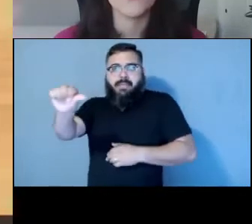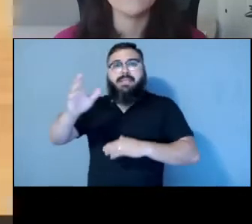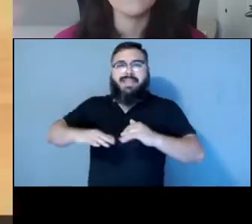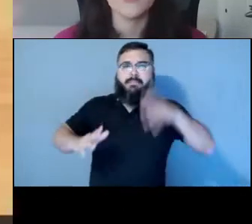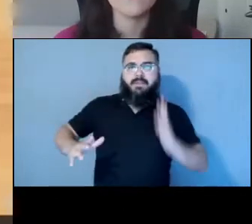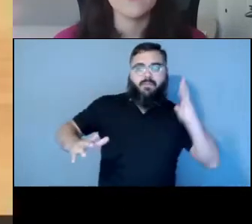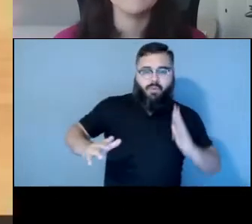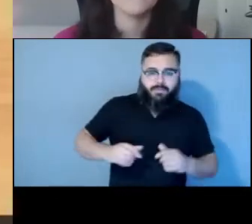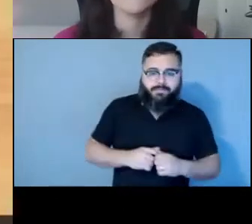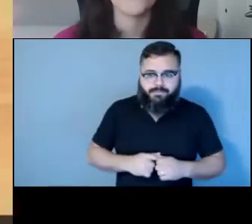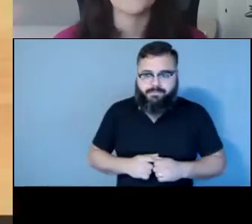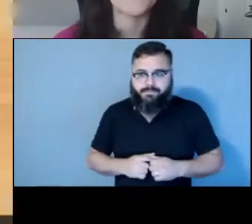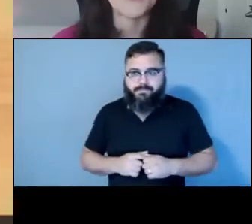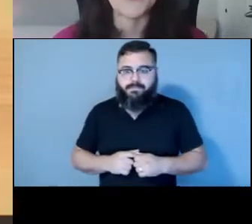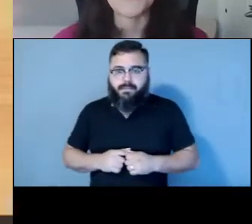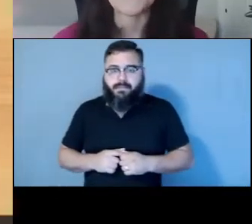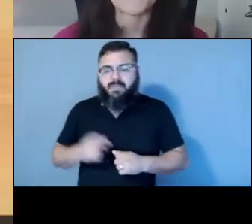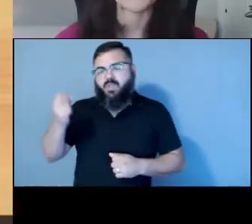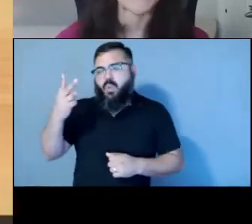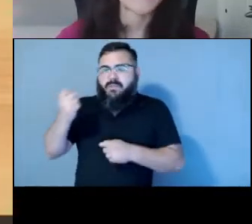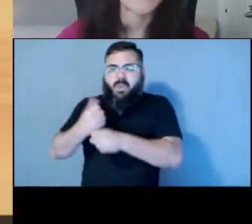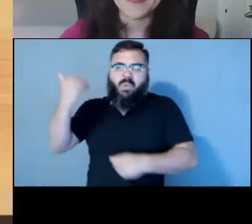more than 12 years ago, more or less.